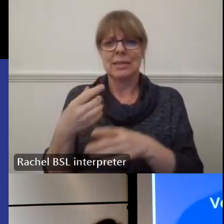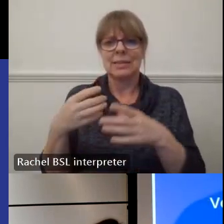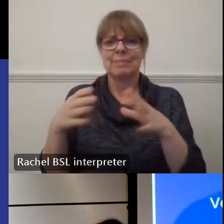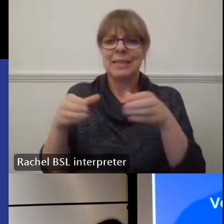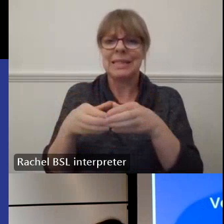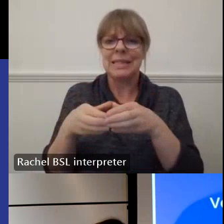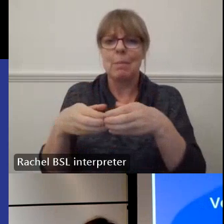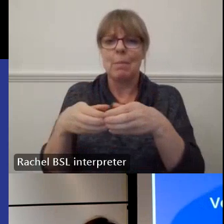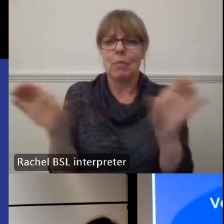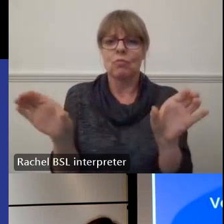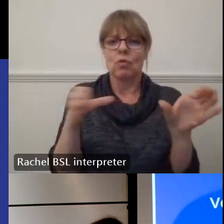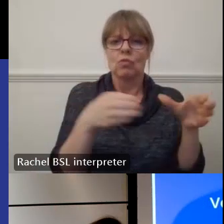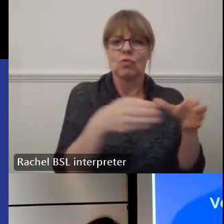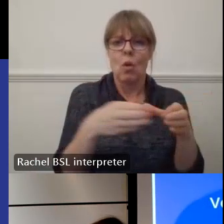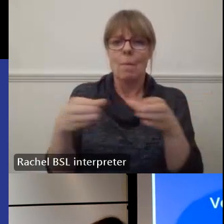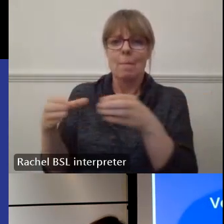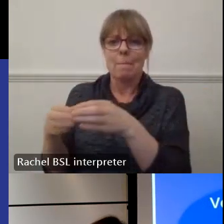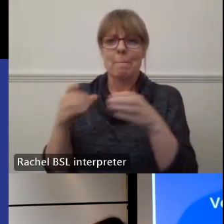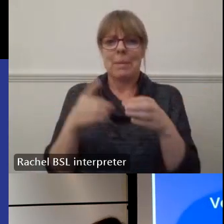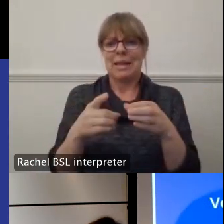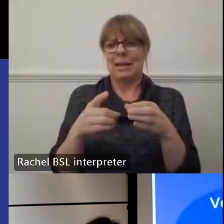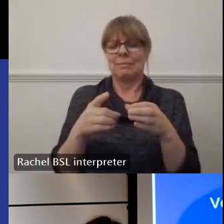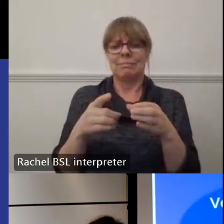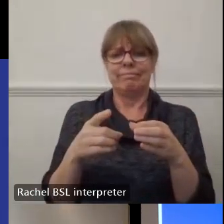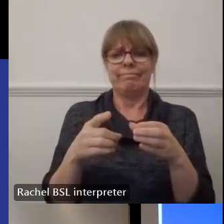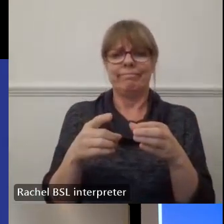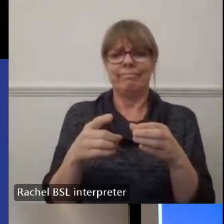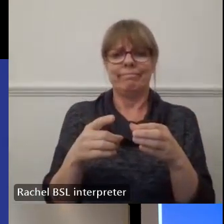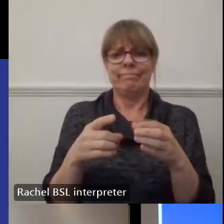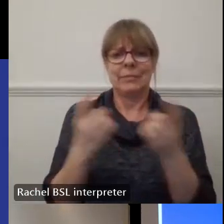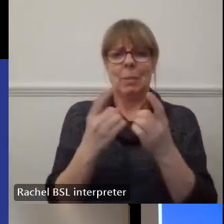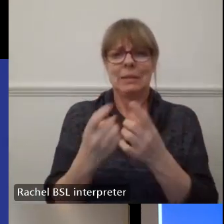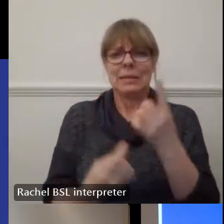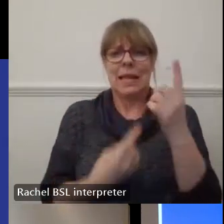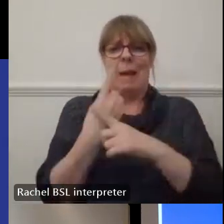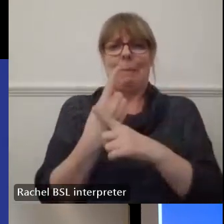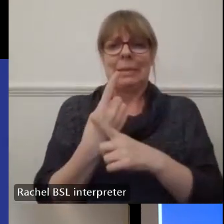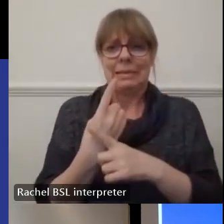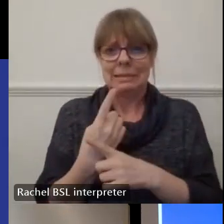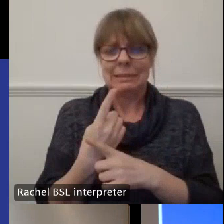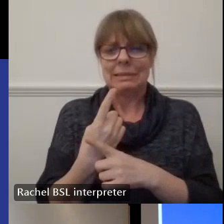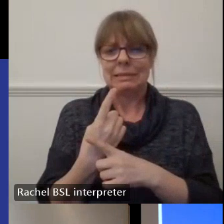Sometimes it has a hiccup in cyberspace and it seems to get stuck in a loop. So there was a problem with the audio